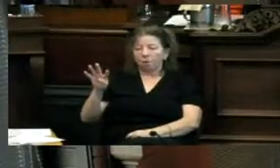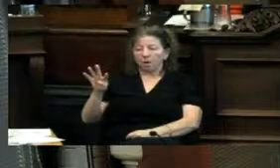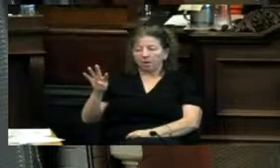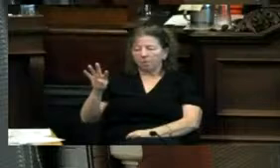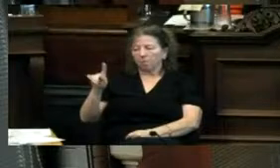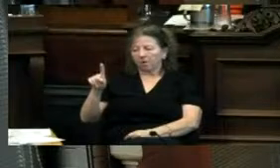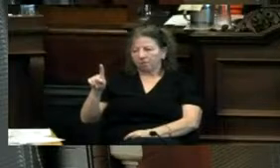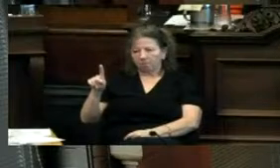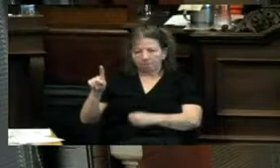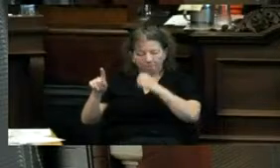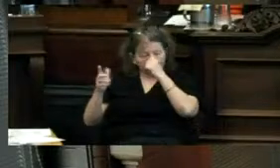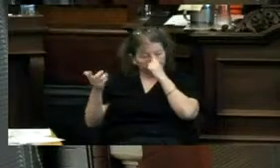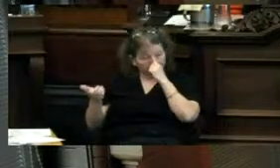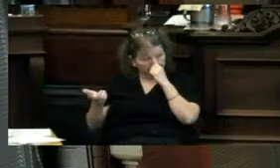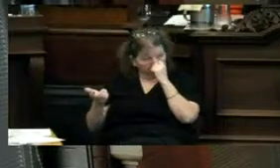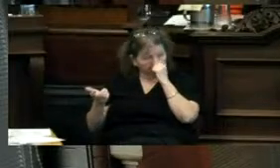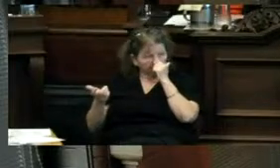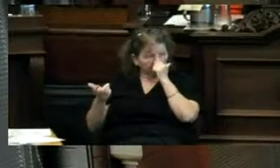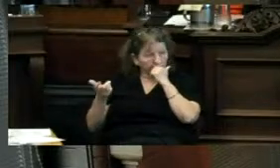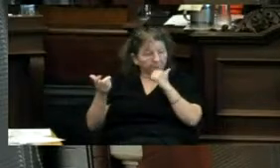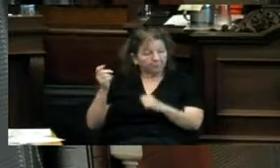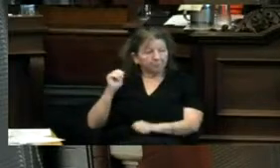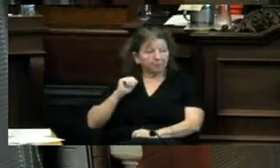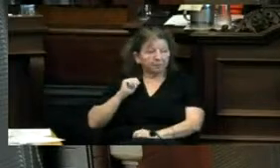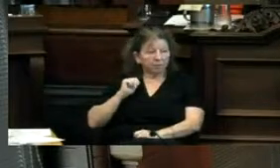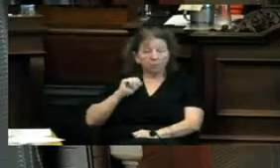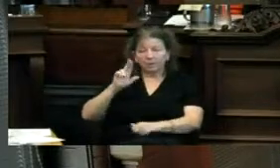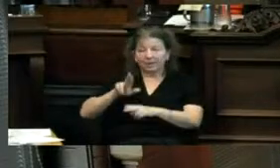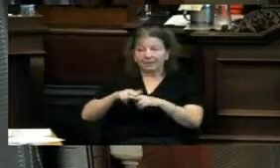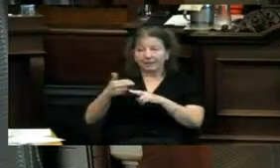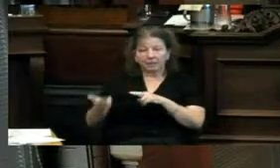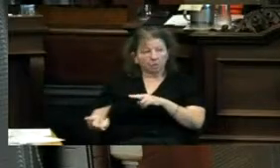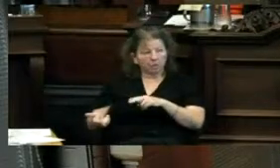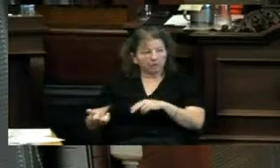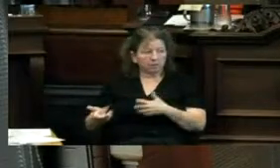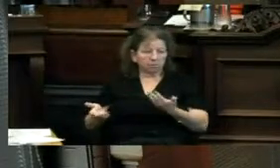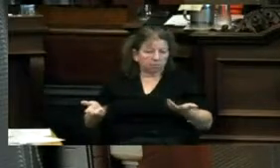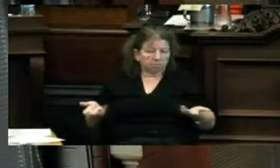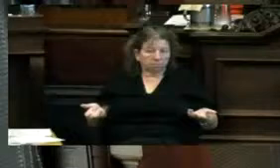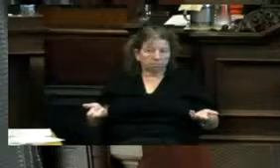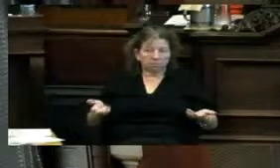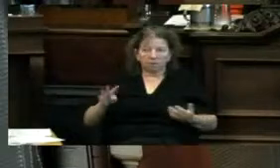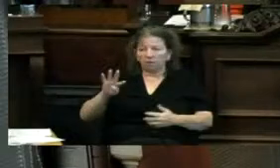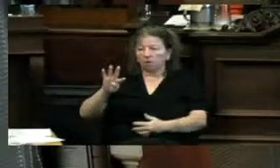then in September, in 2024,